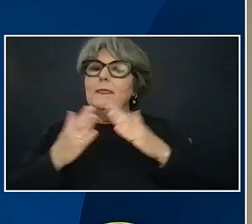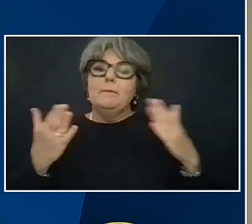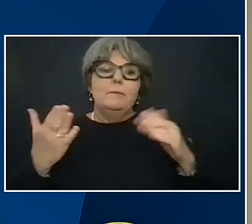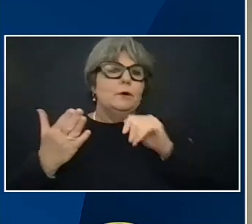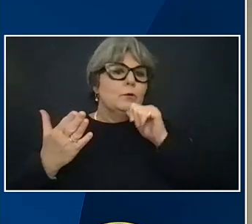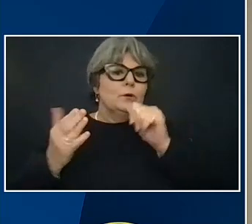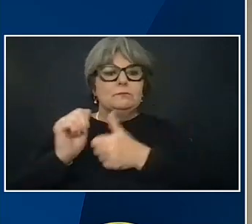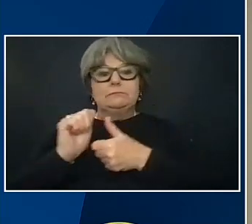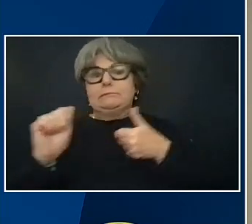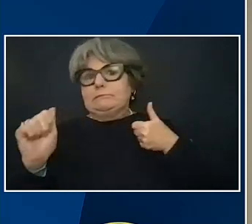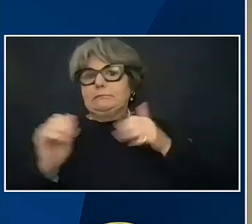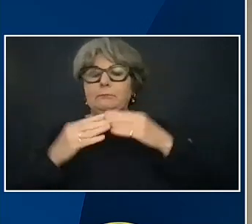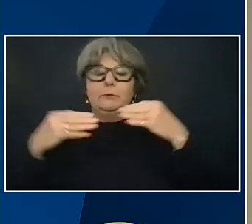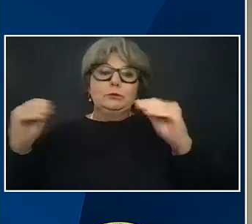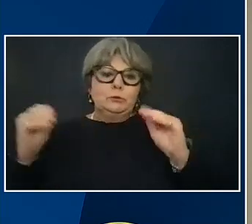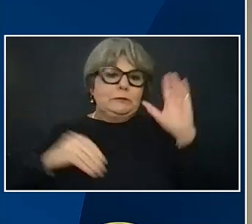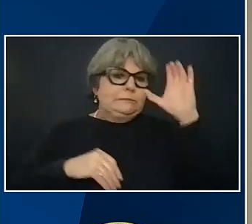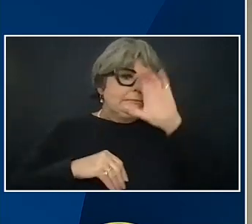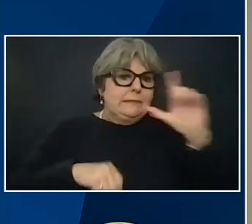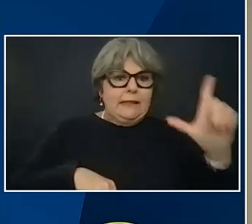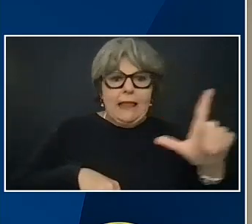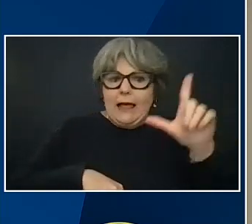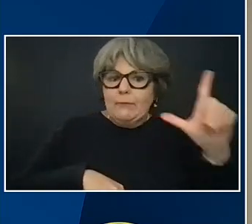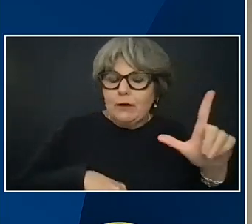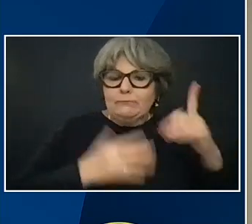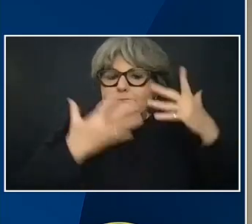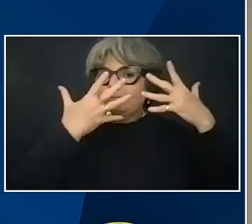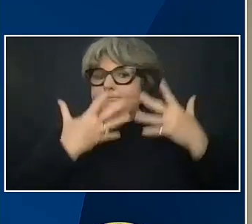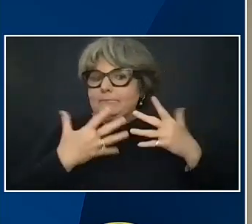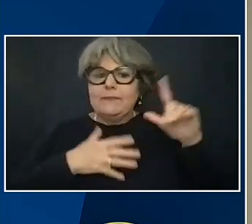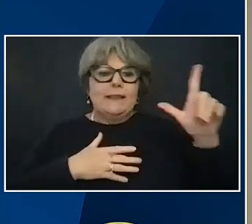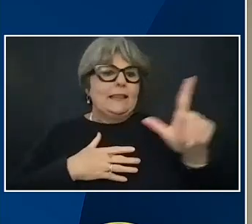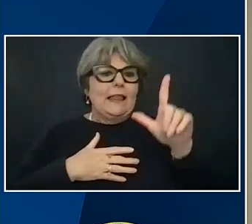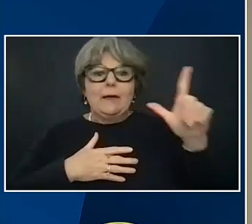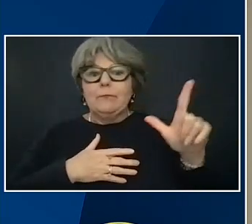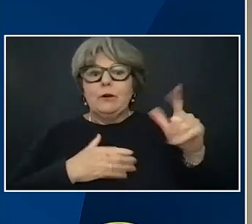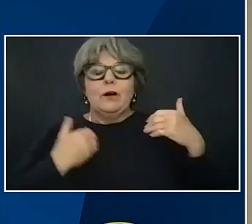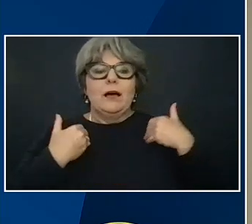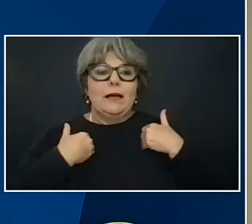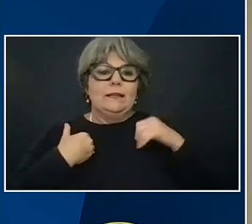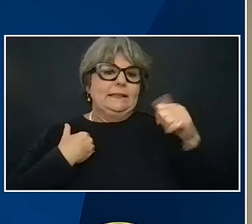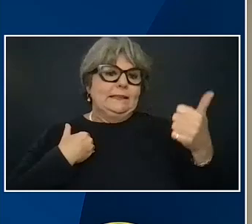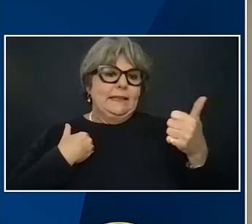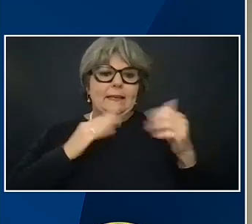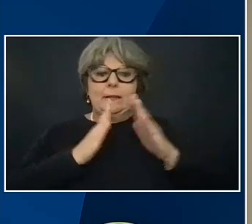bookstore, so I tried the library. Unfortunately, the library only had ten copies, and there were about 80 other